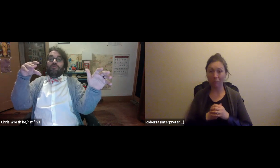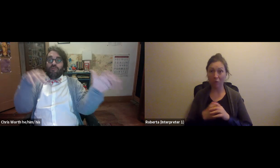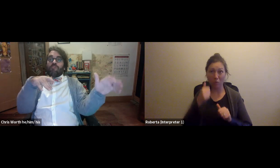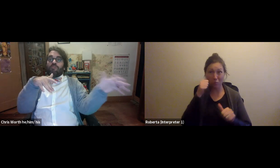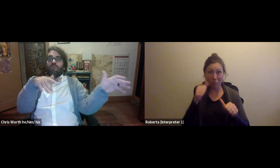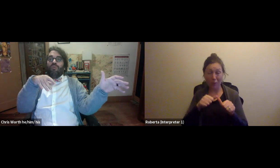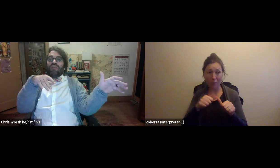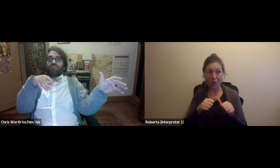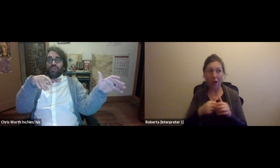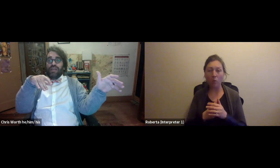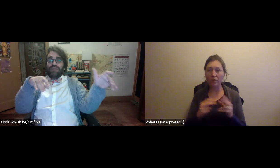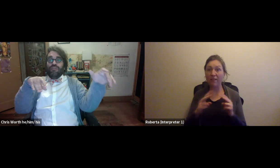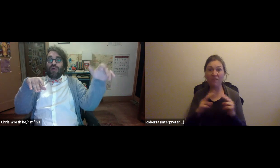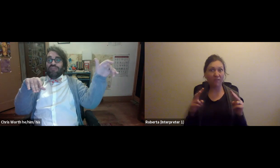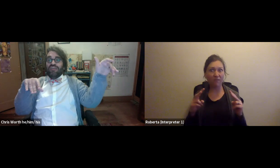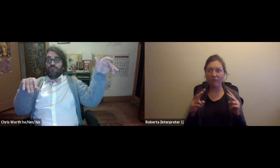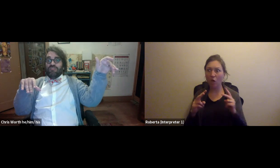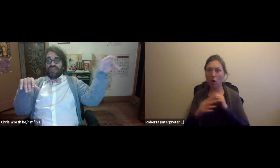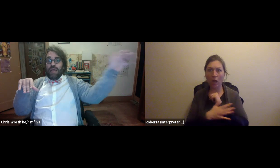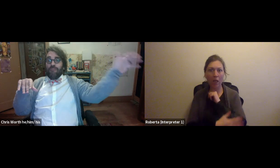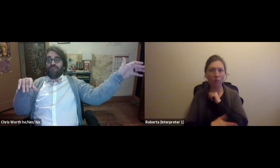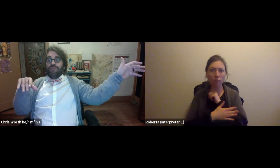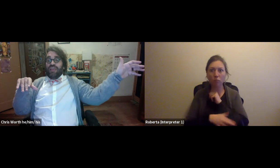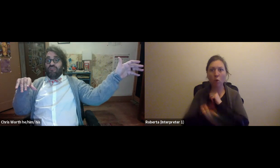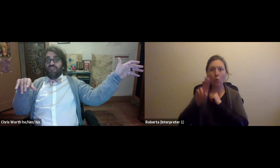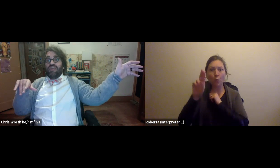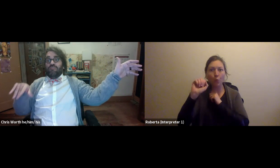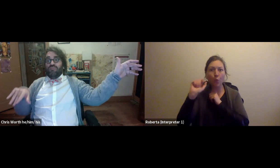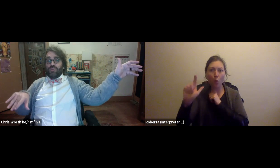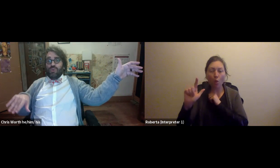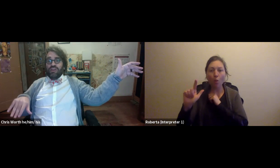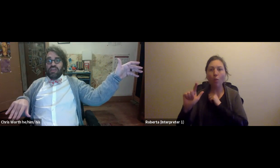very rural West Virginia, even though I was adopted from the inner city of Bridgeport,